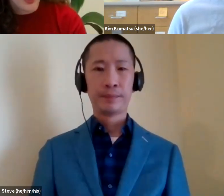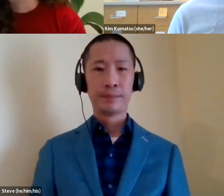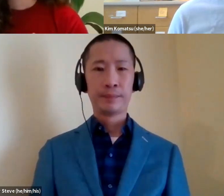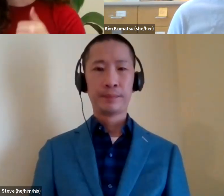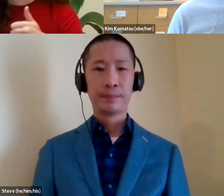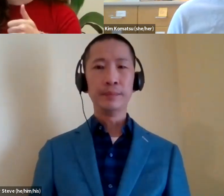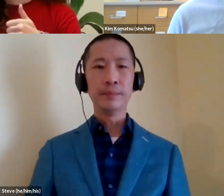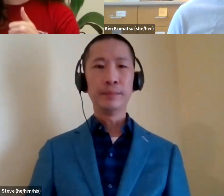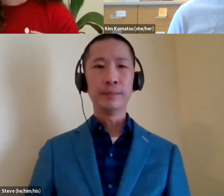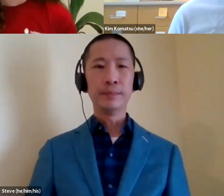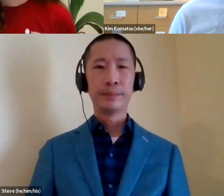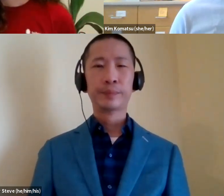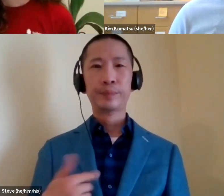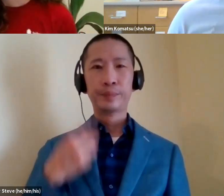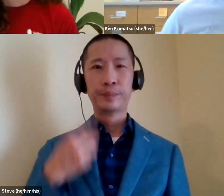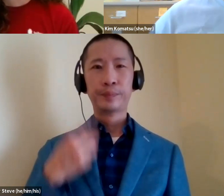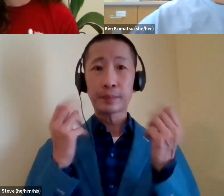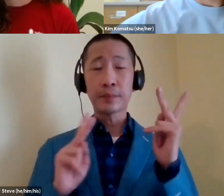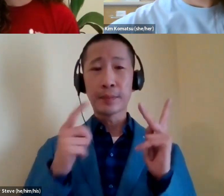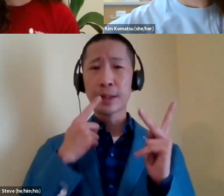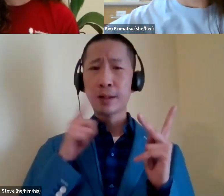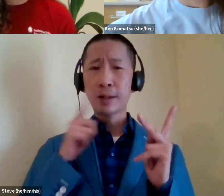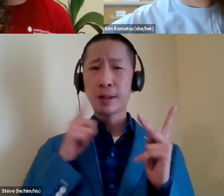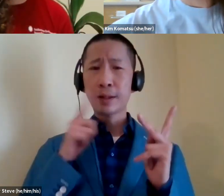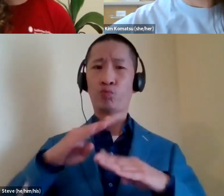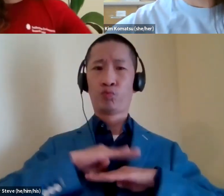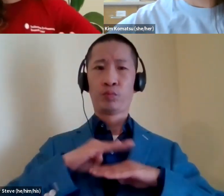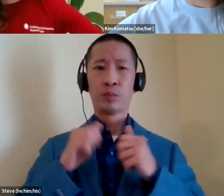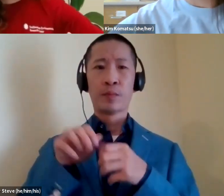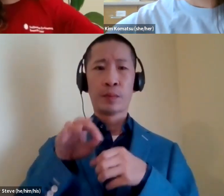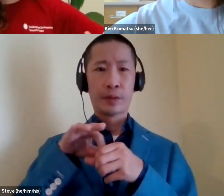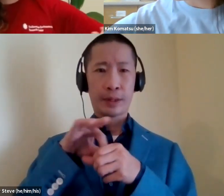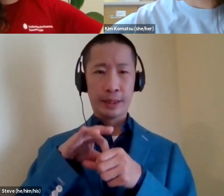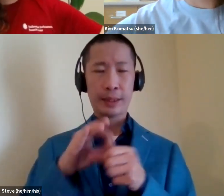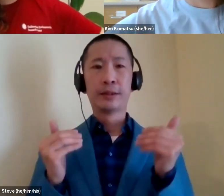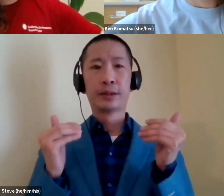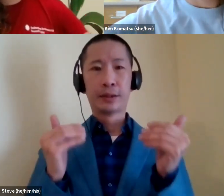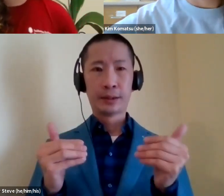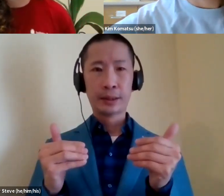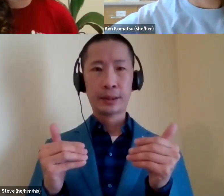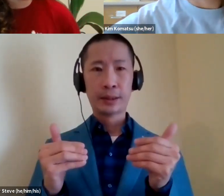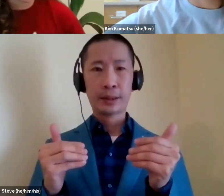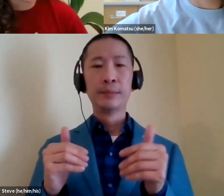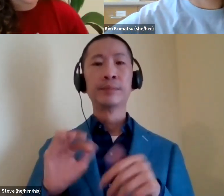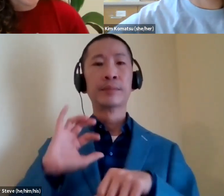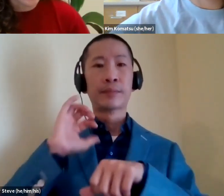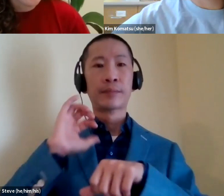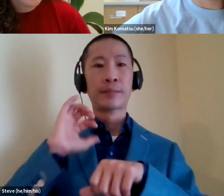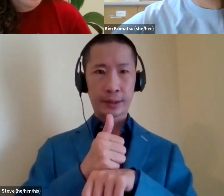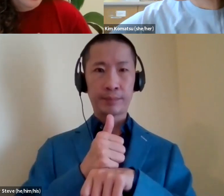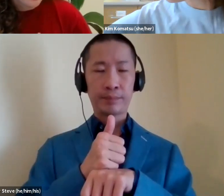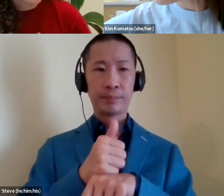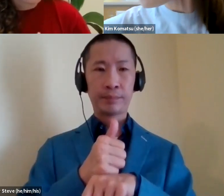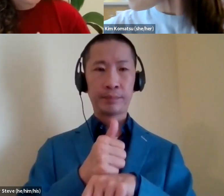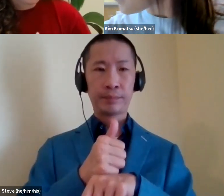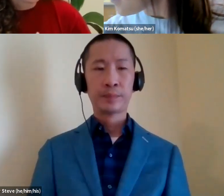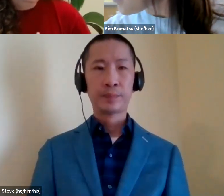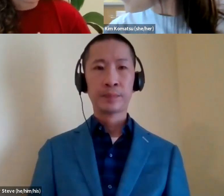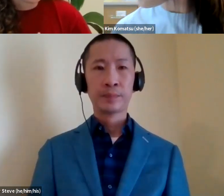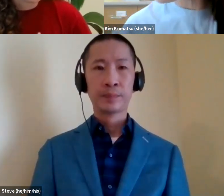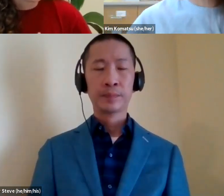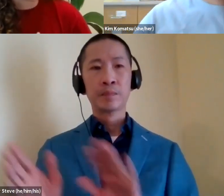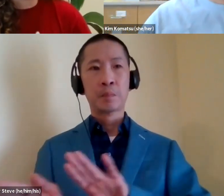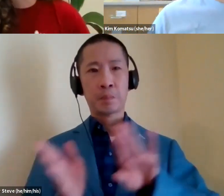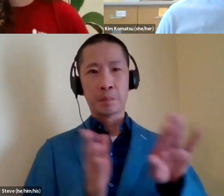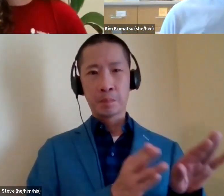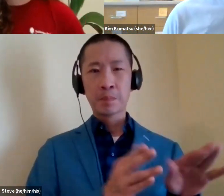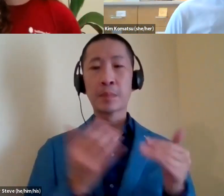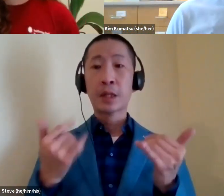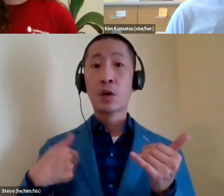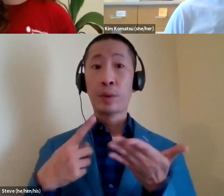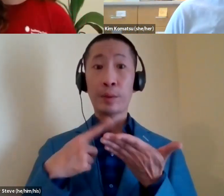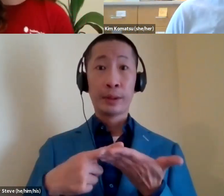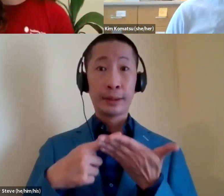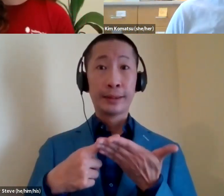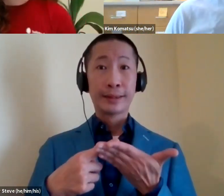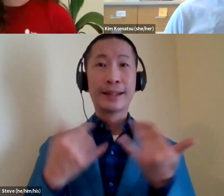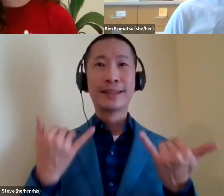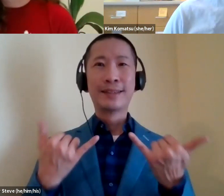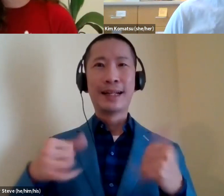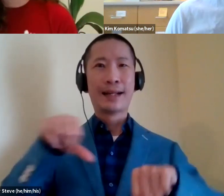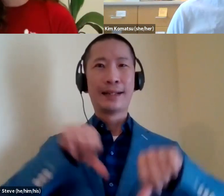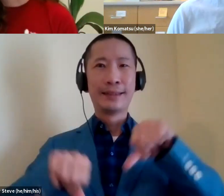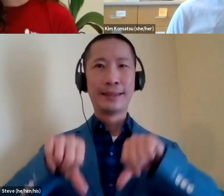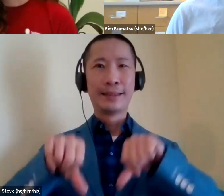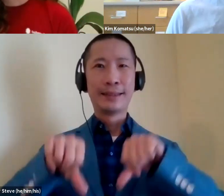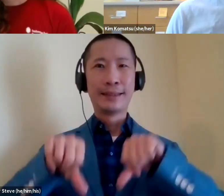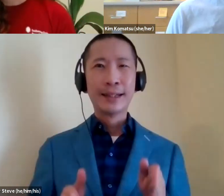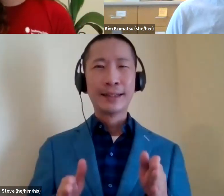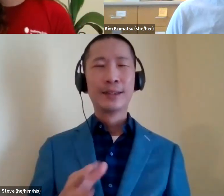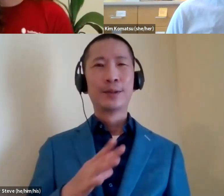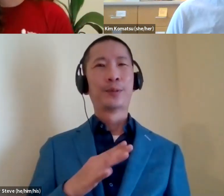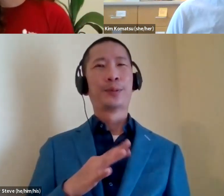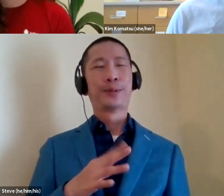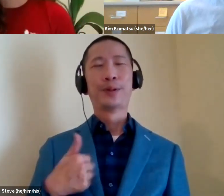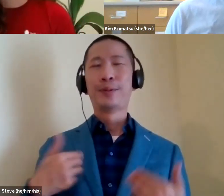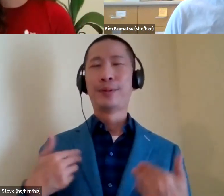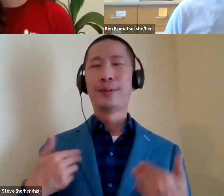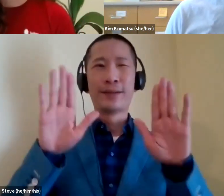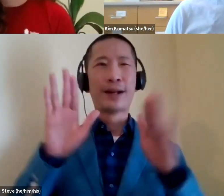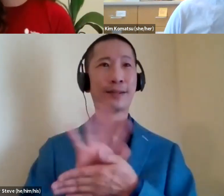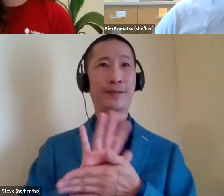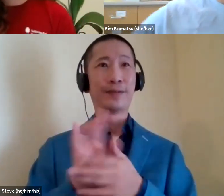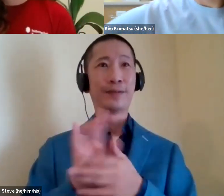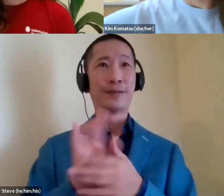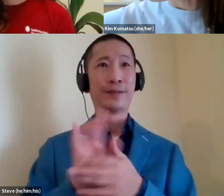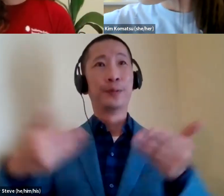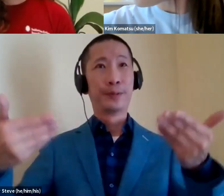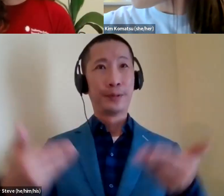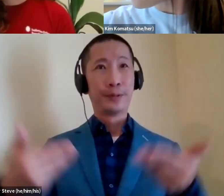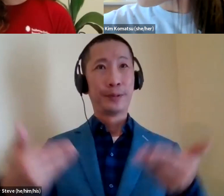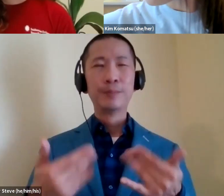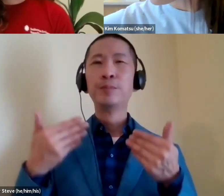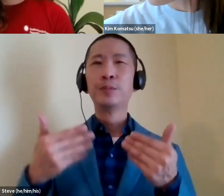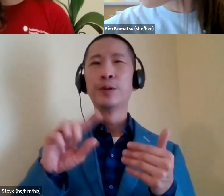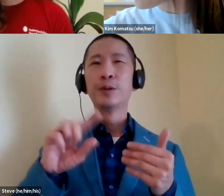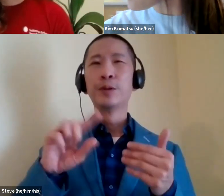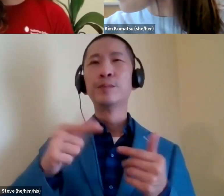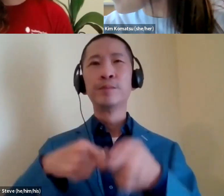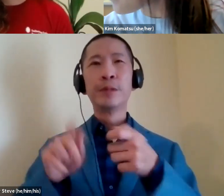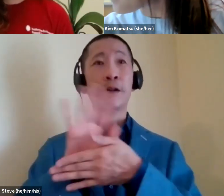Emily Borger: Now, I see a lot of people saying they're good with the tea so let's go ahead and set this tea aside and we are going to talk about today's scientist. Now we have a really awesome video to introduce her so let's go ahead and start that up.